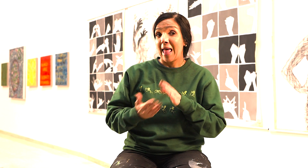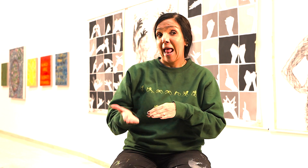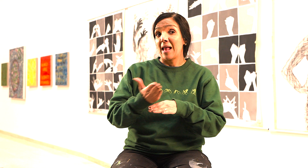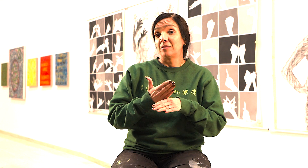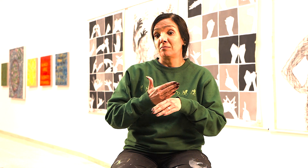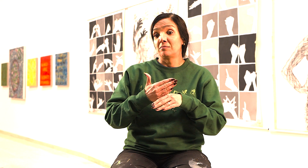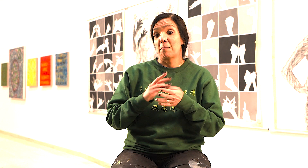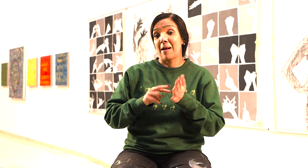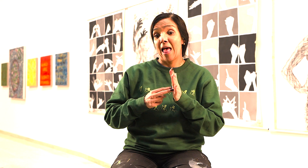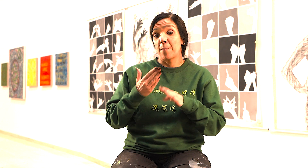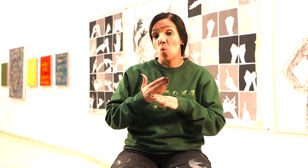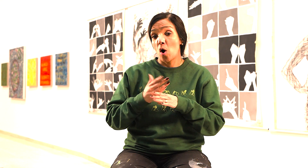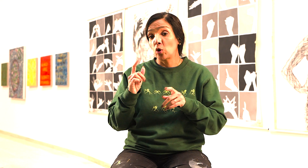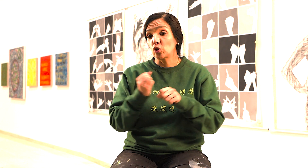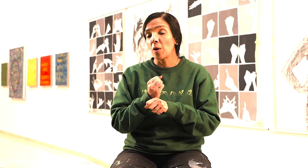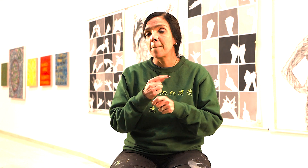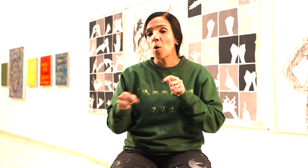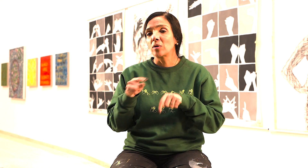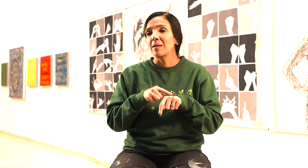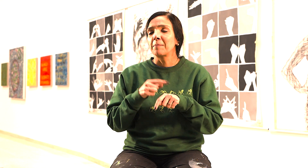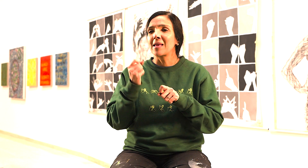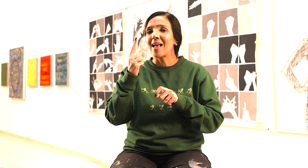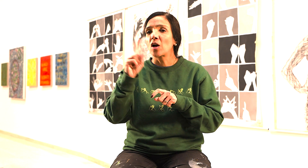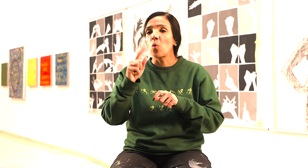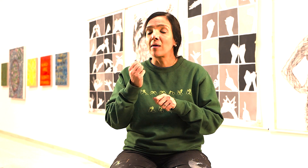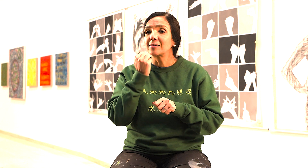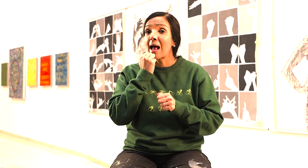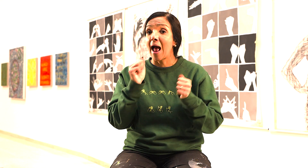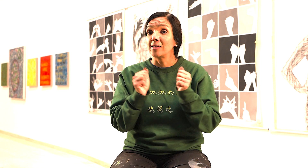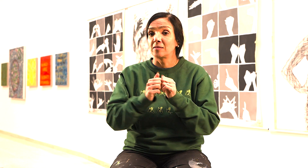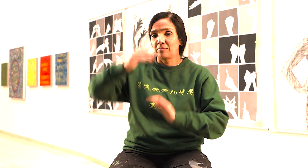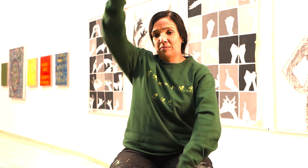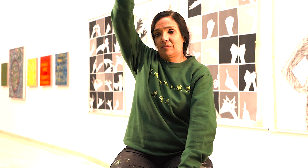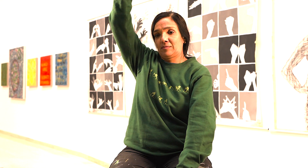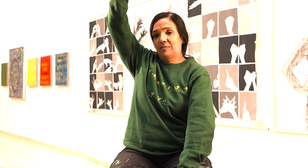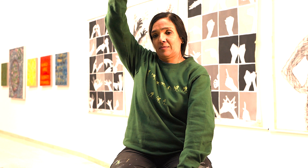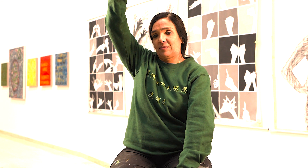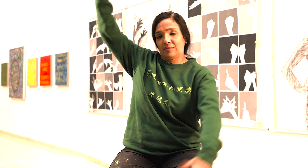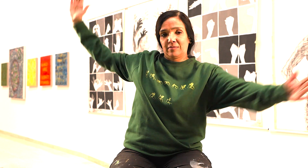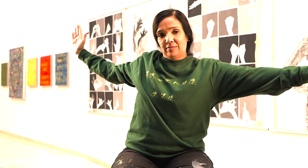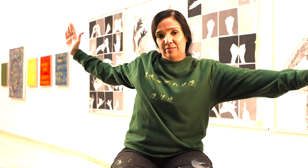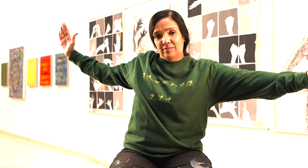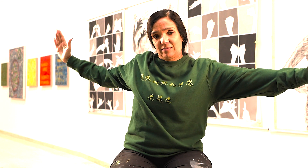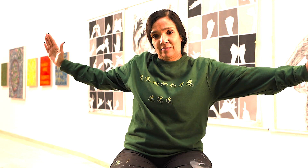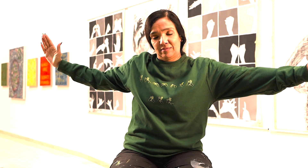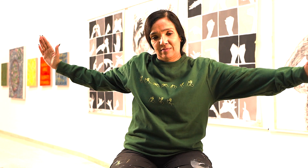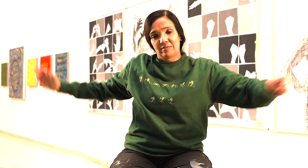So, planning my work in advance-- most of the time, I think about the size.